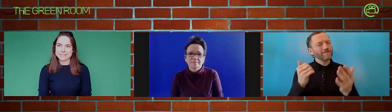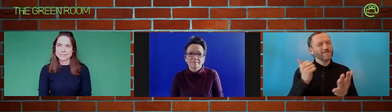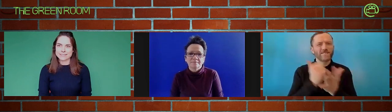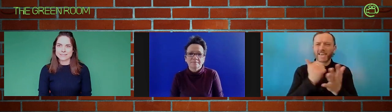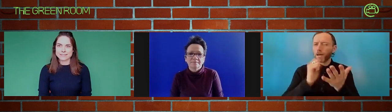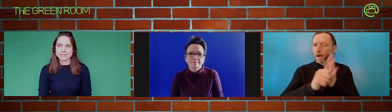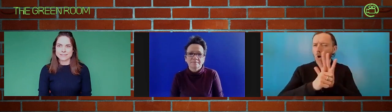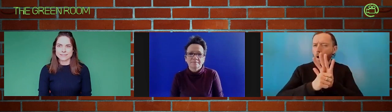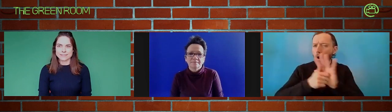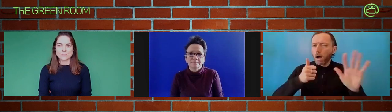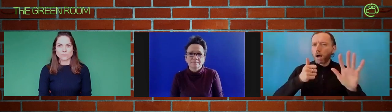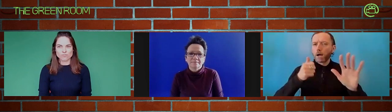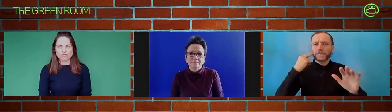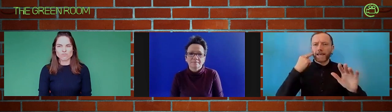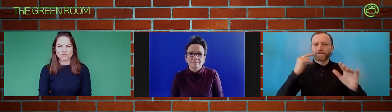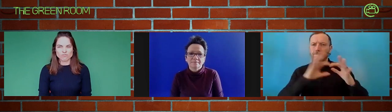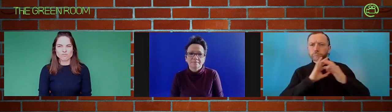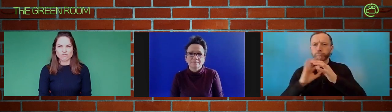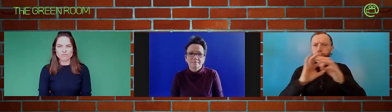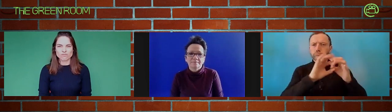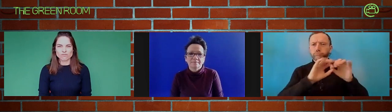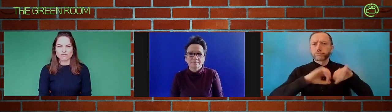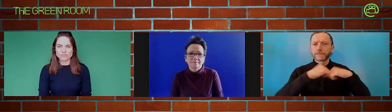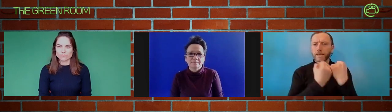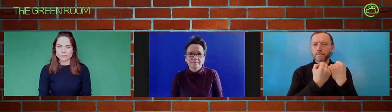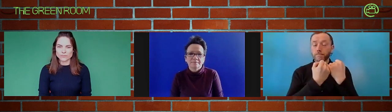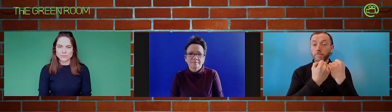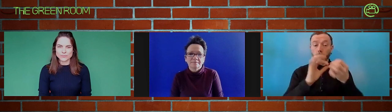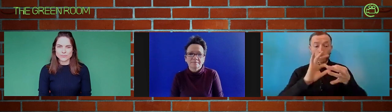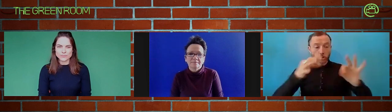they looked at the jargon and they came up